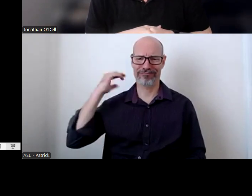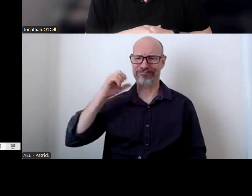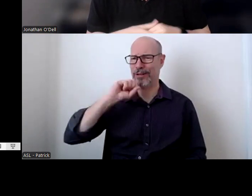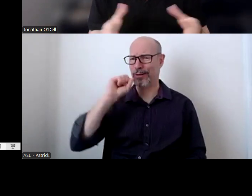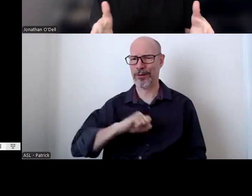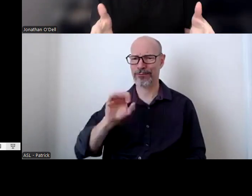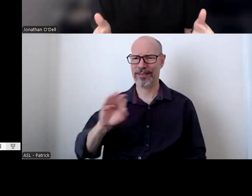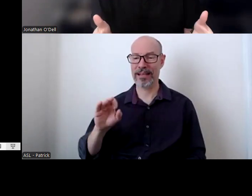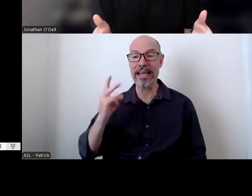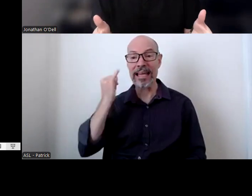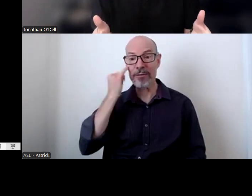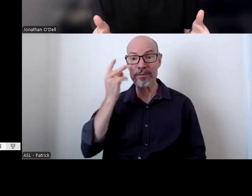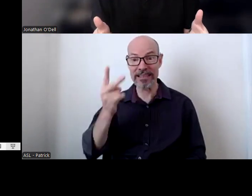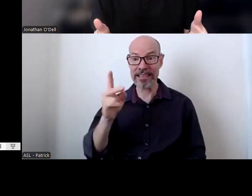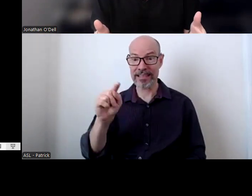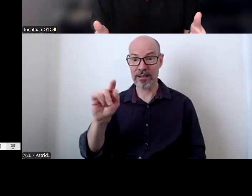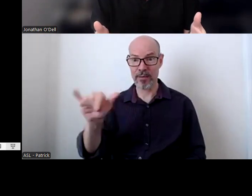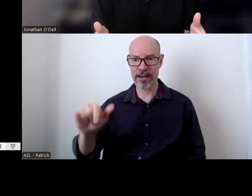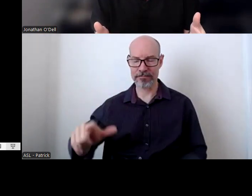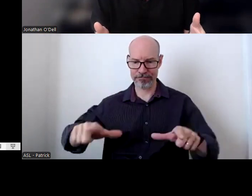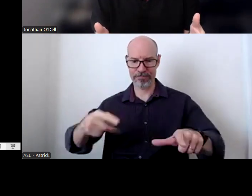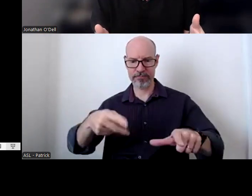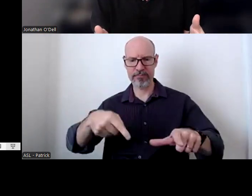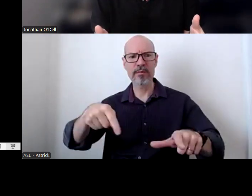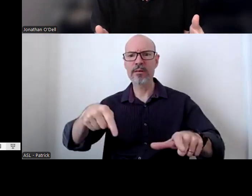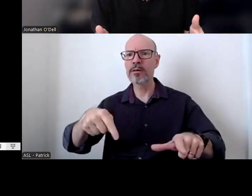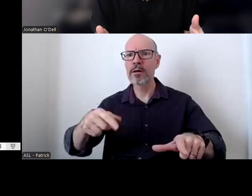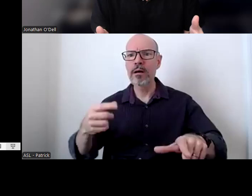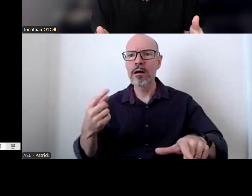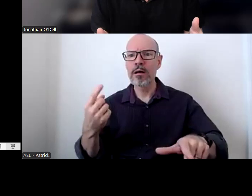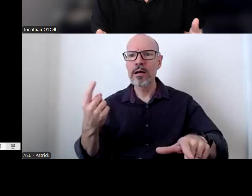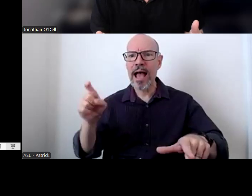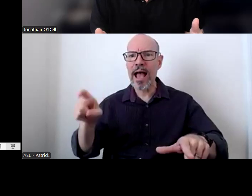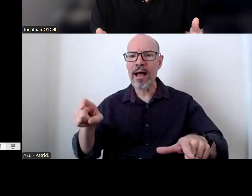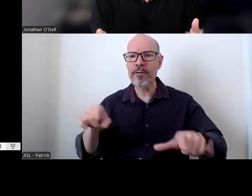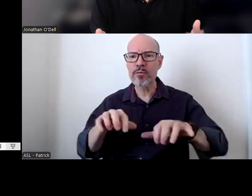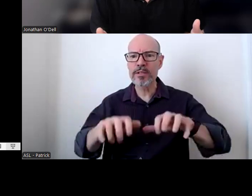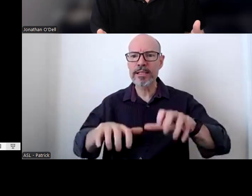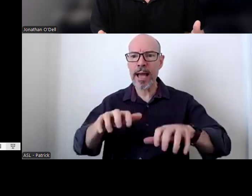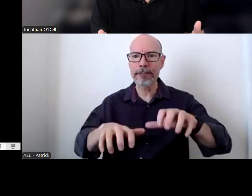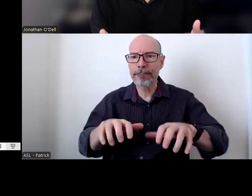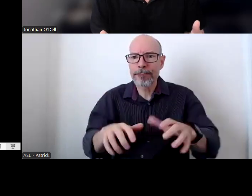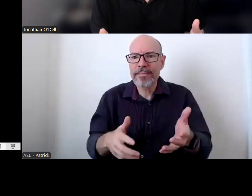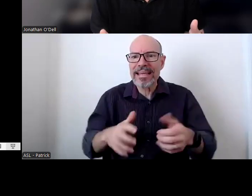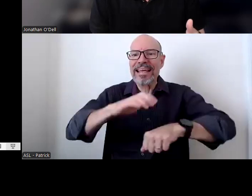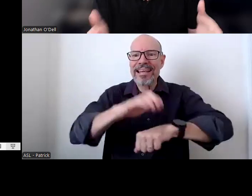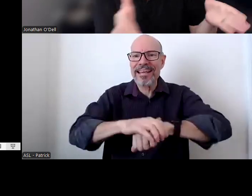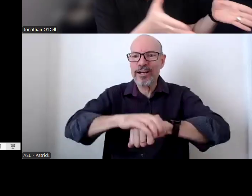If you can see a TTY in front of you, you will see something that requires somebody the ability to be able to type on an